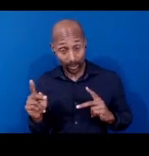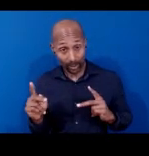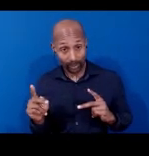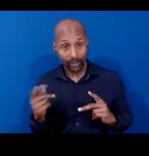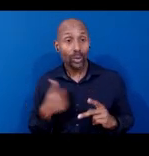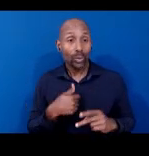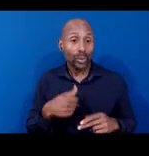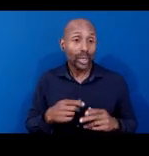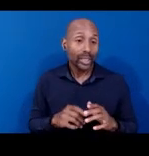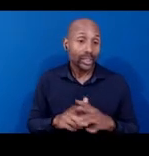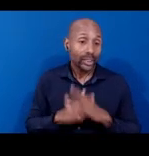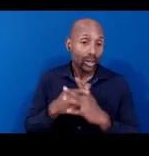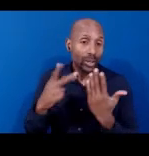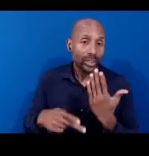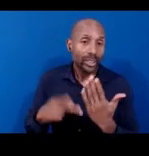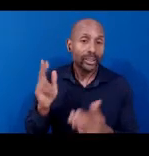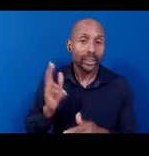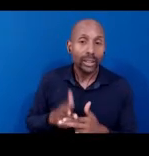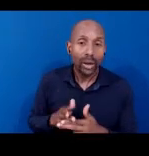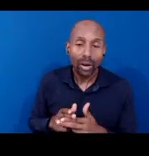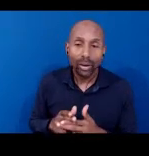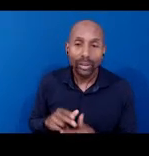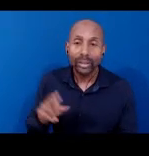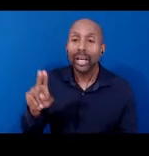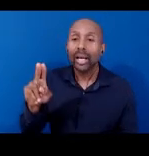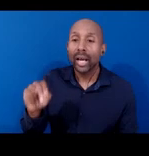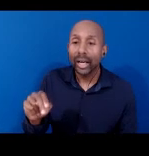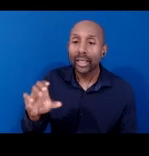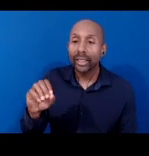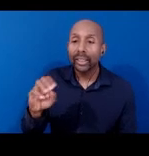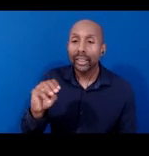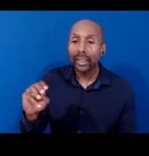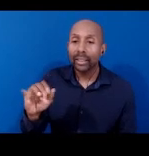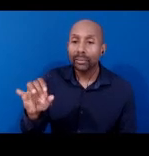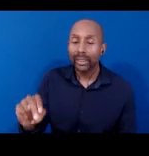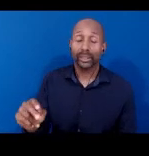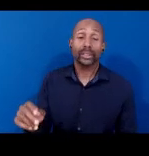we talked to over 600 students from around the country. And I see students in quotes.